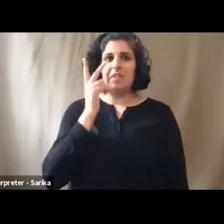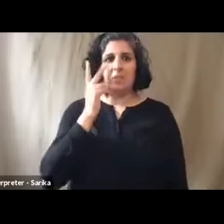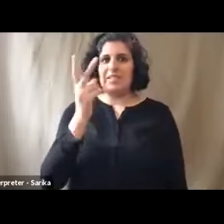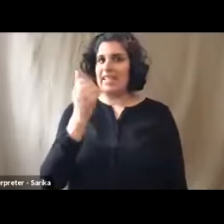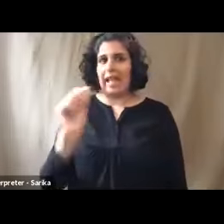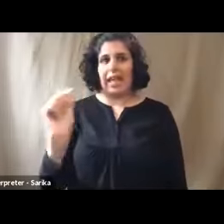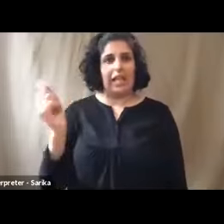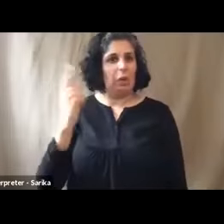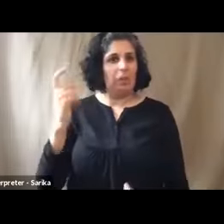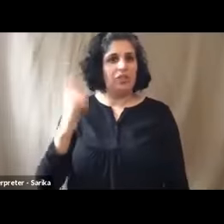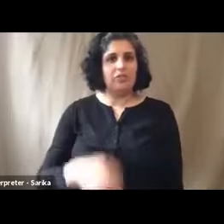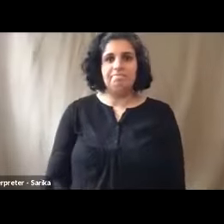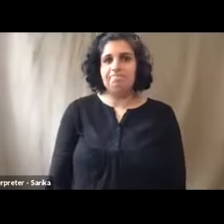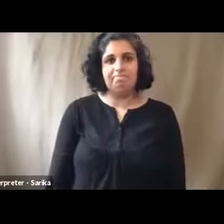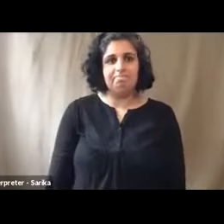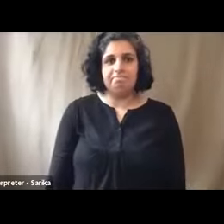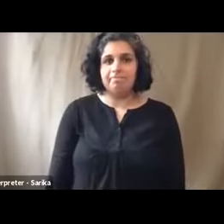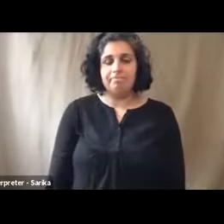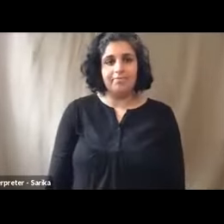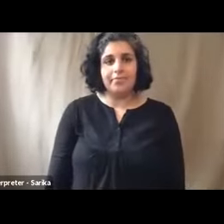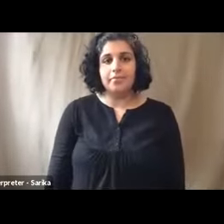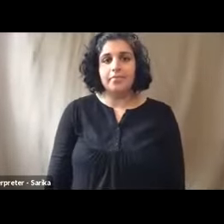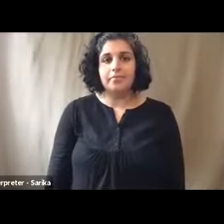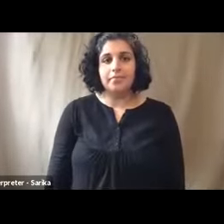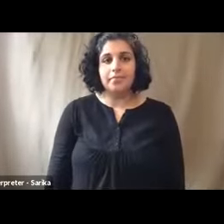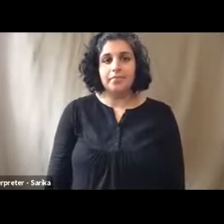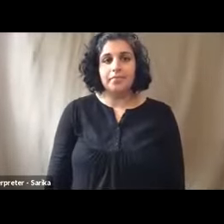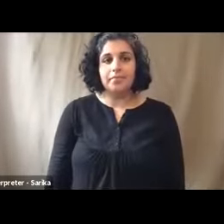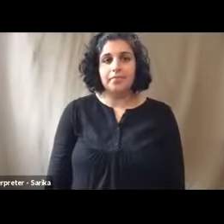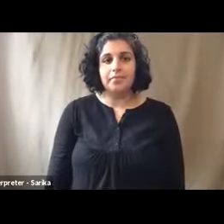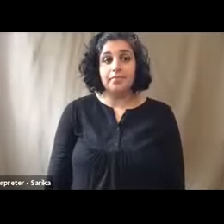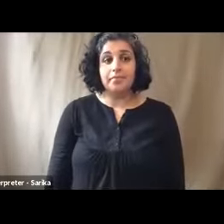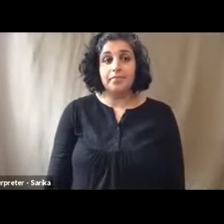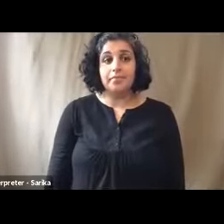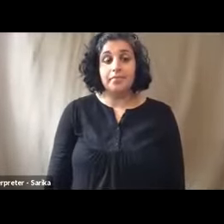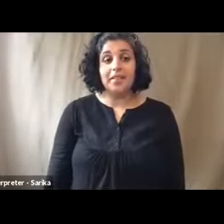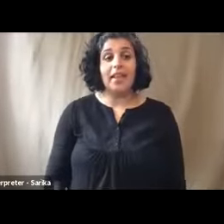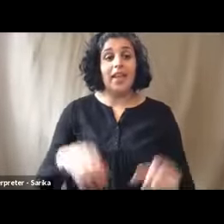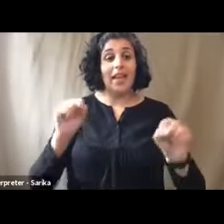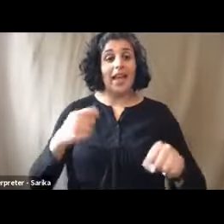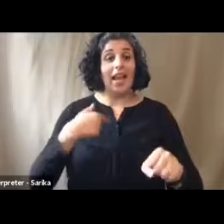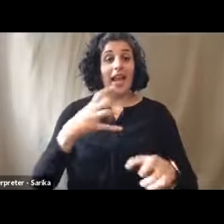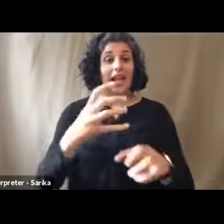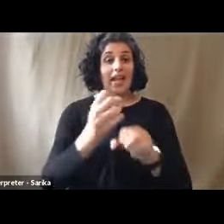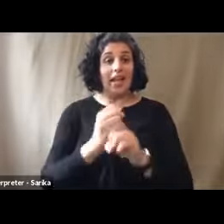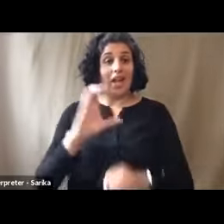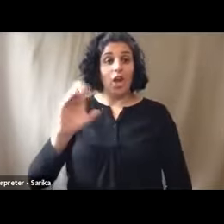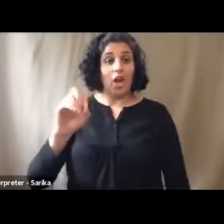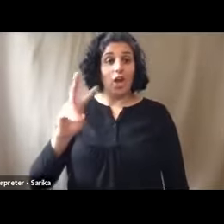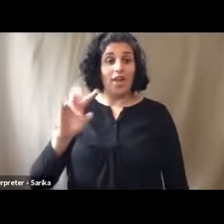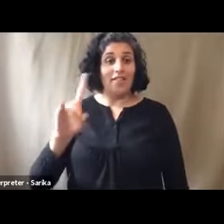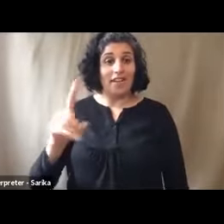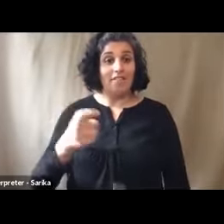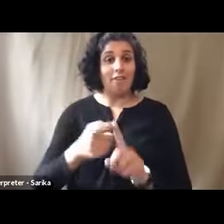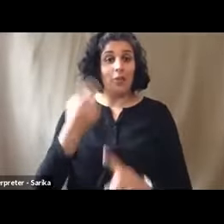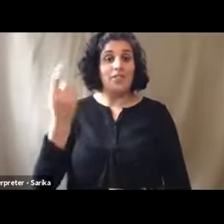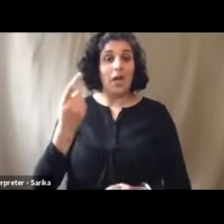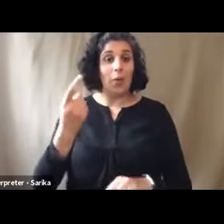Okay. Can I get COVID from someone petting my dog?